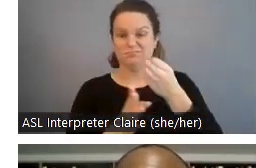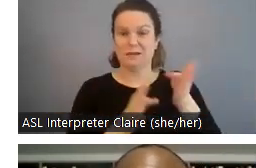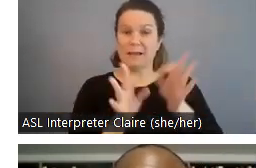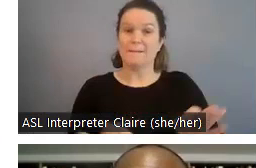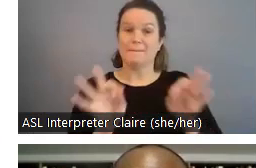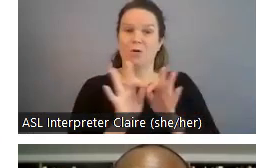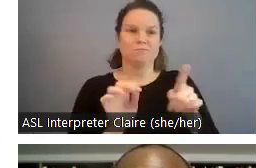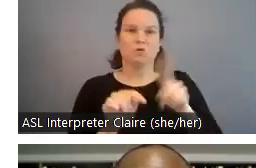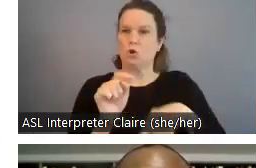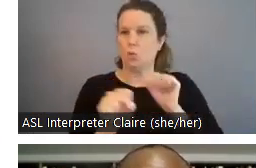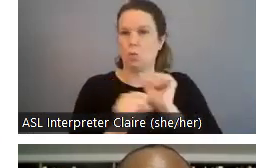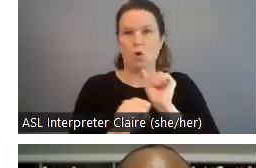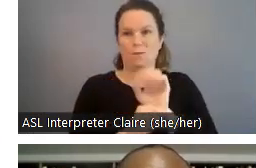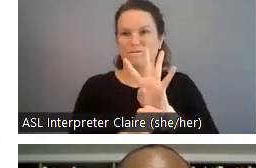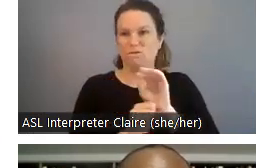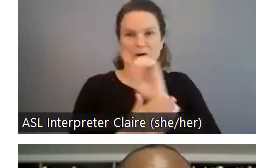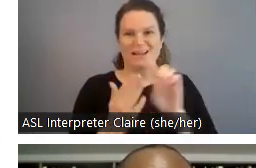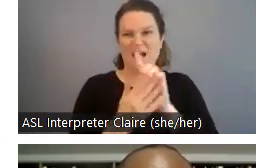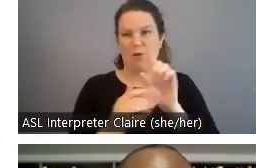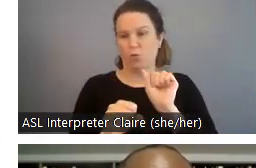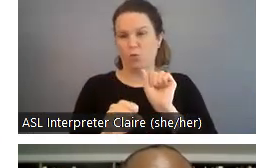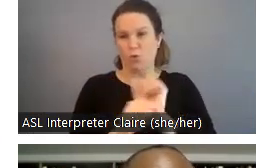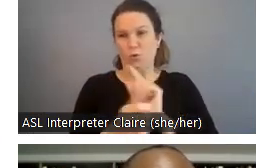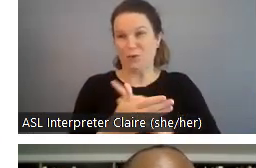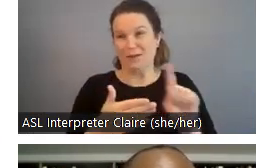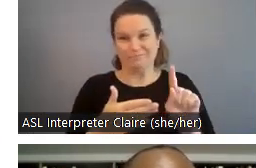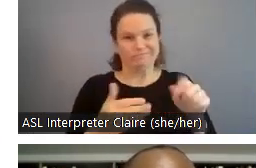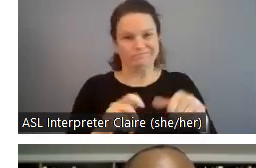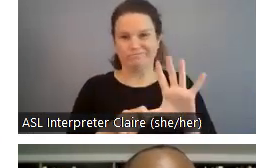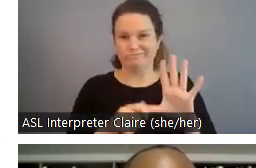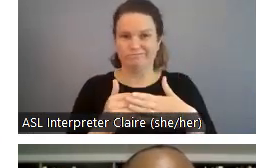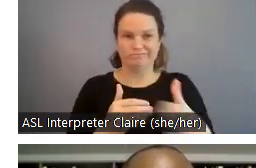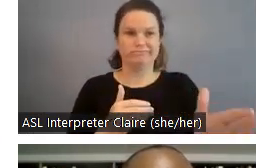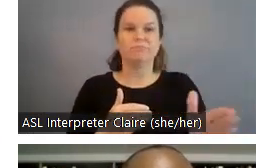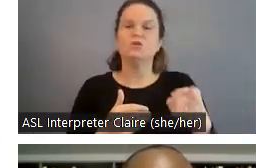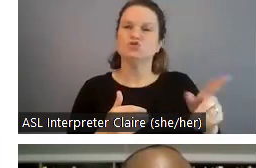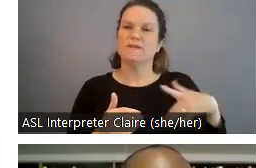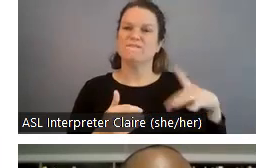been able to work a full 40-hour work